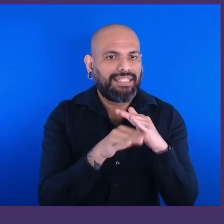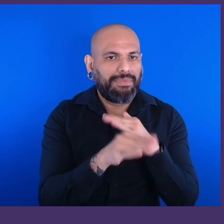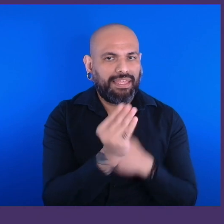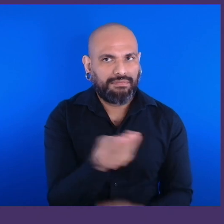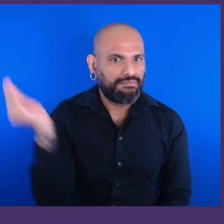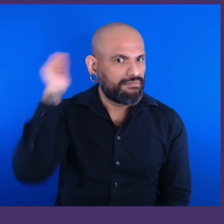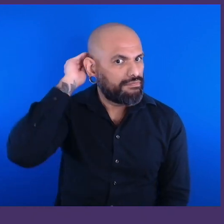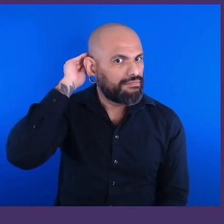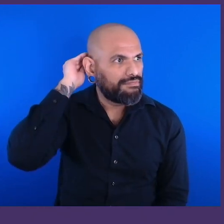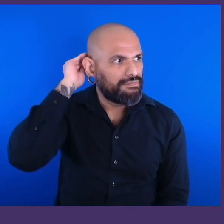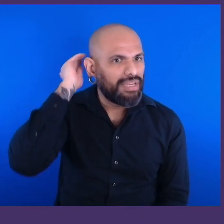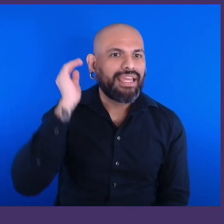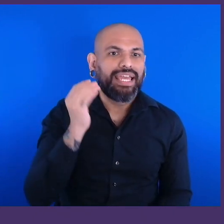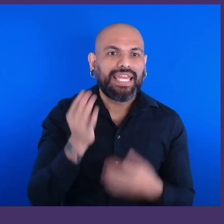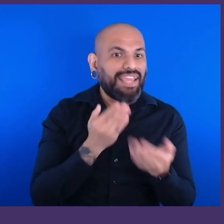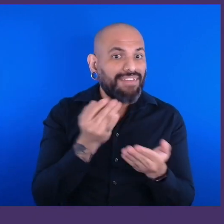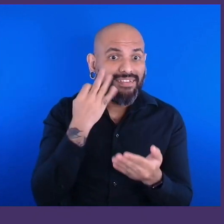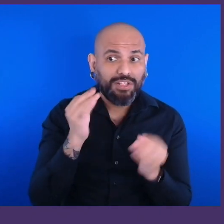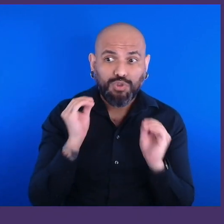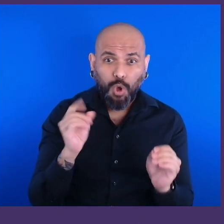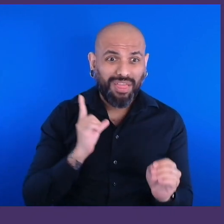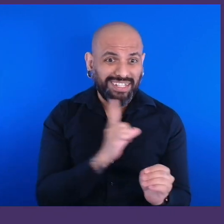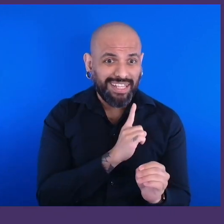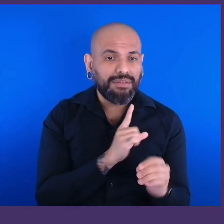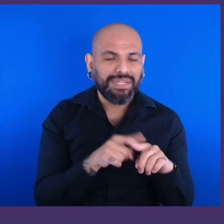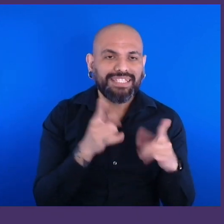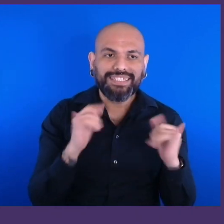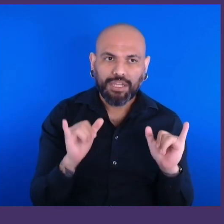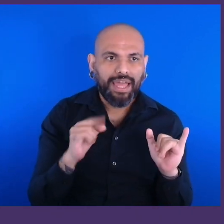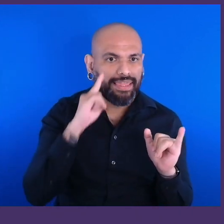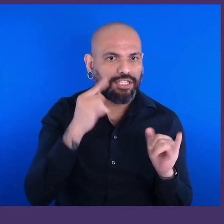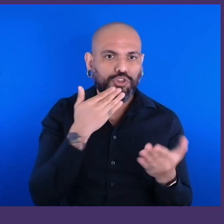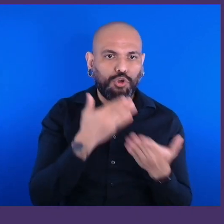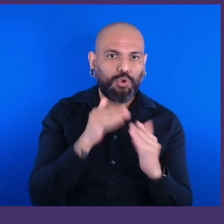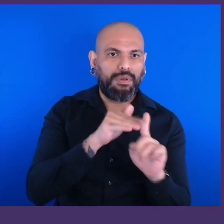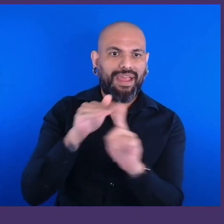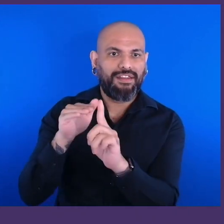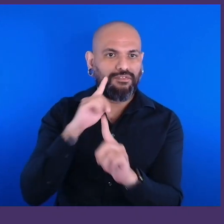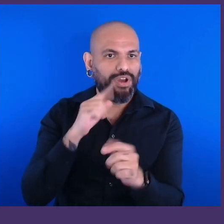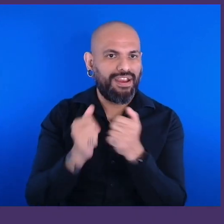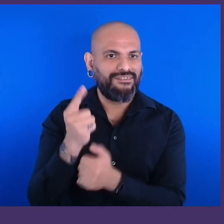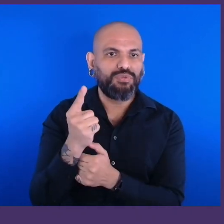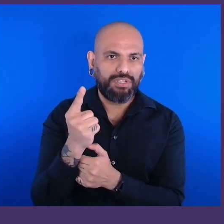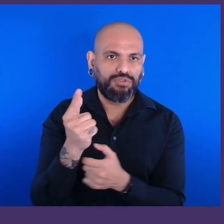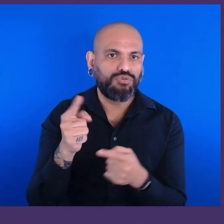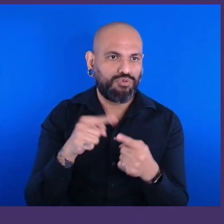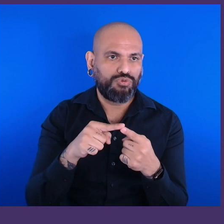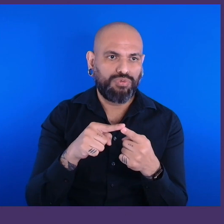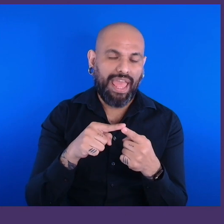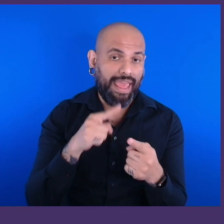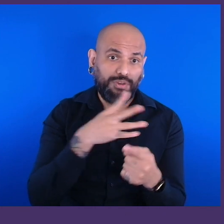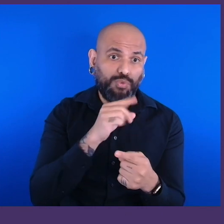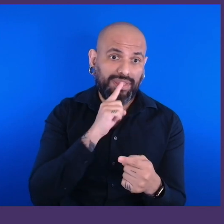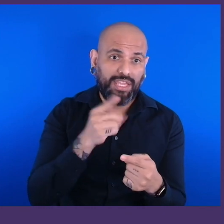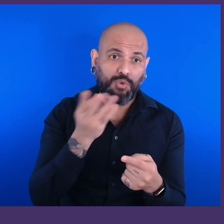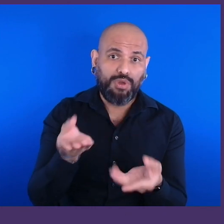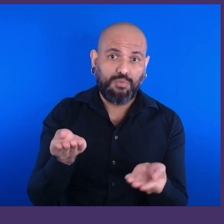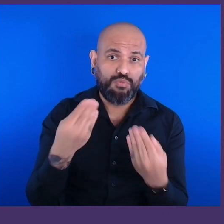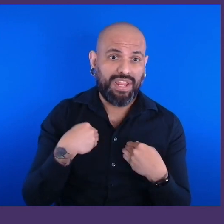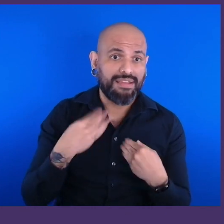I think that's something that is really good for everyone and it will bring benefits. And one thing that we always say is to engage